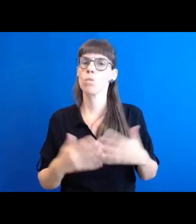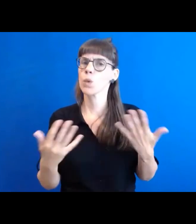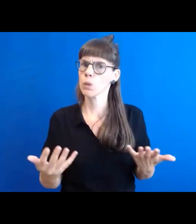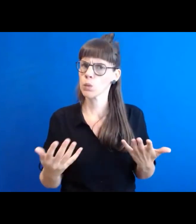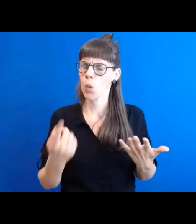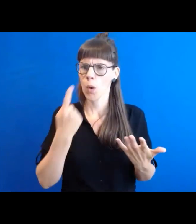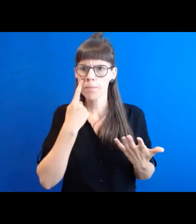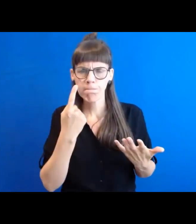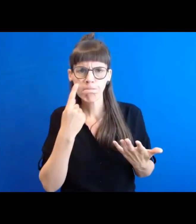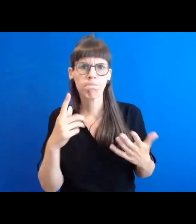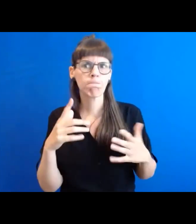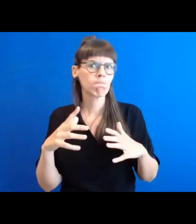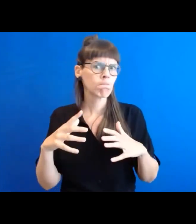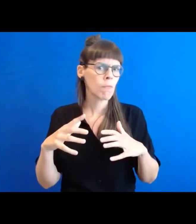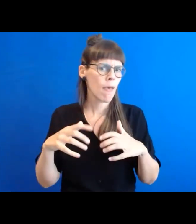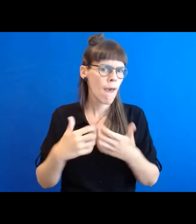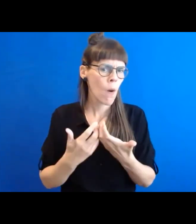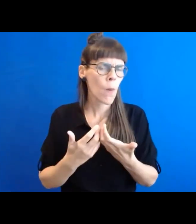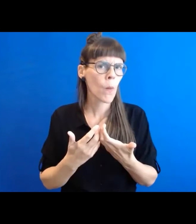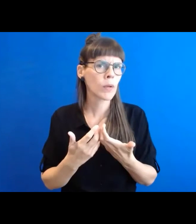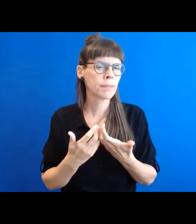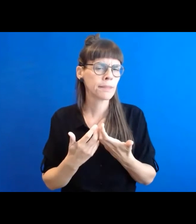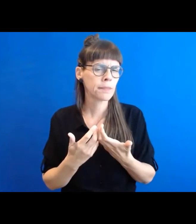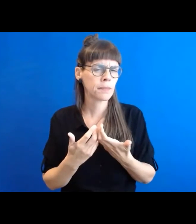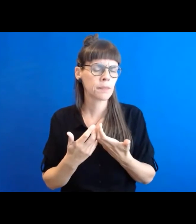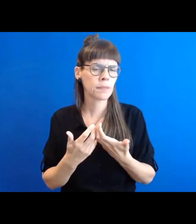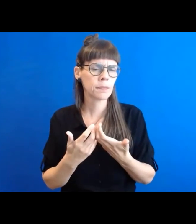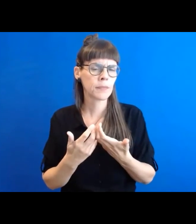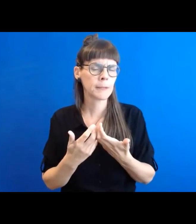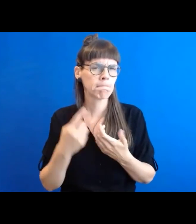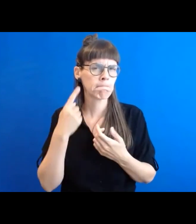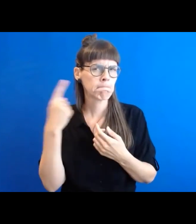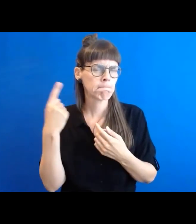for COVID-19 to persons with disabilities. The information shows